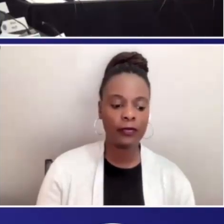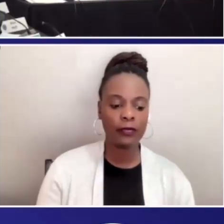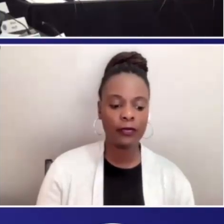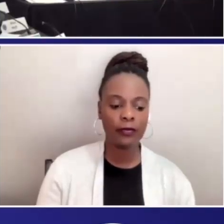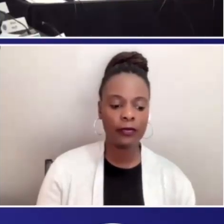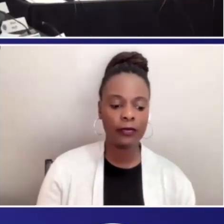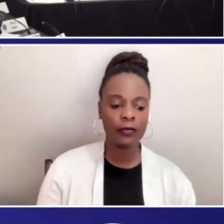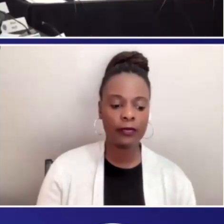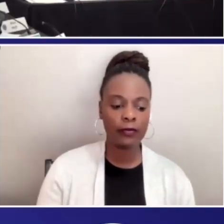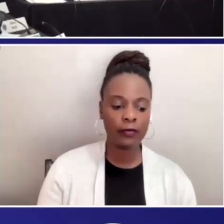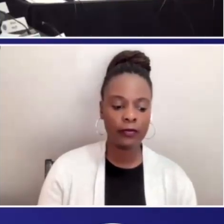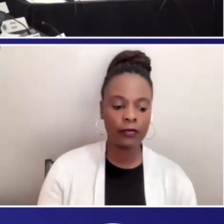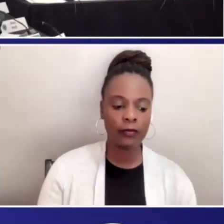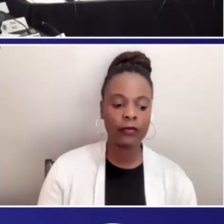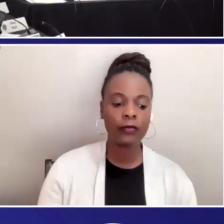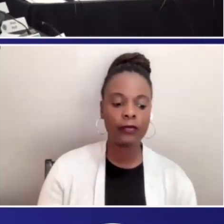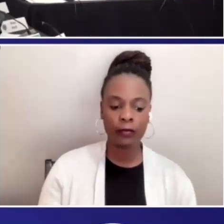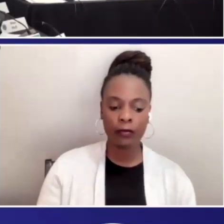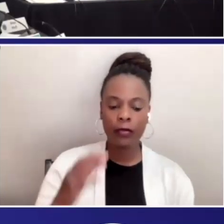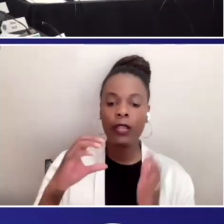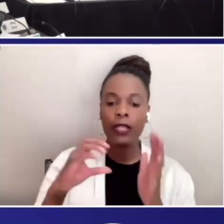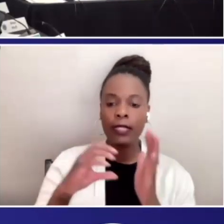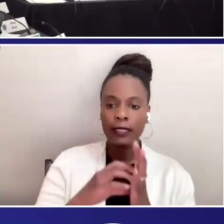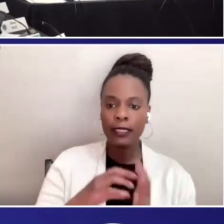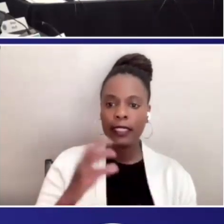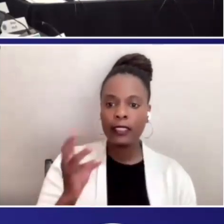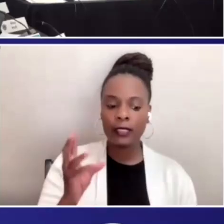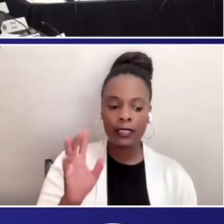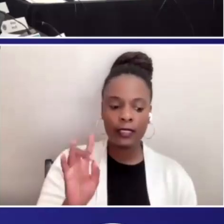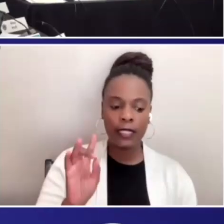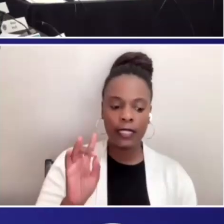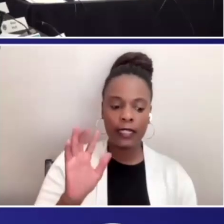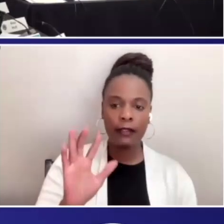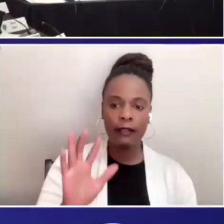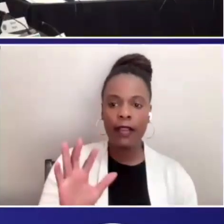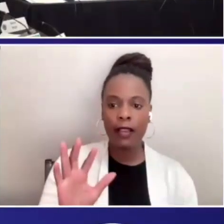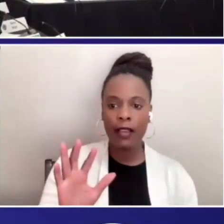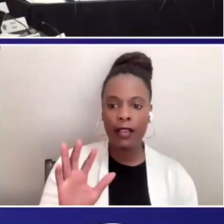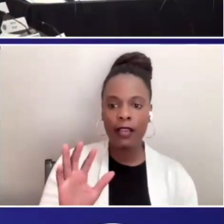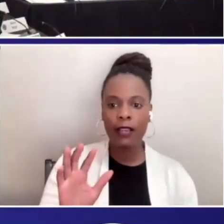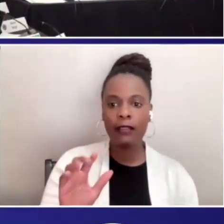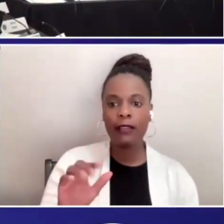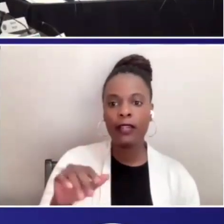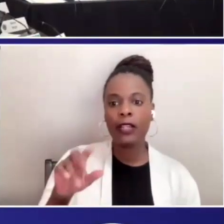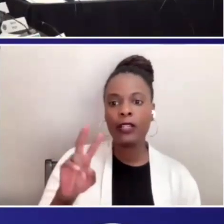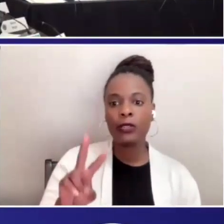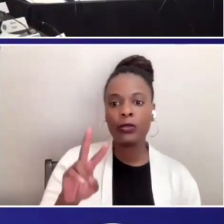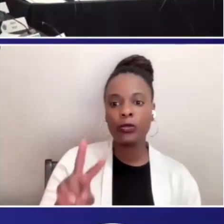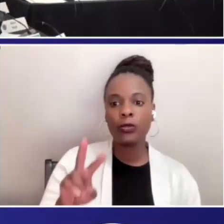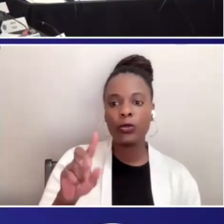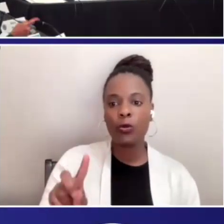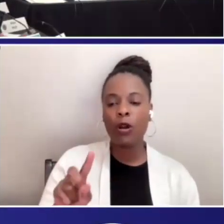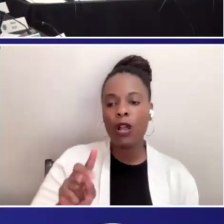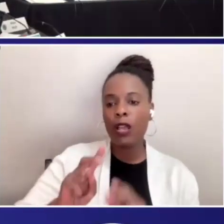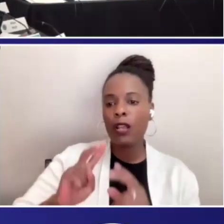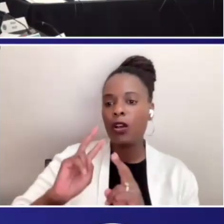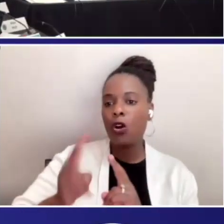Section 685.221, alternative repayment plan. We have clarified in paragraph (a)